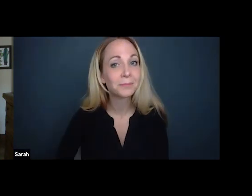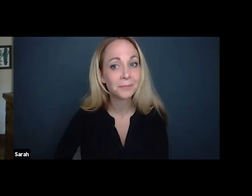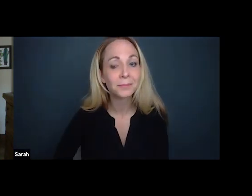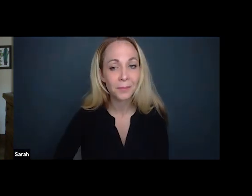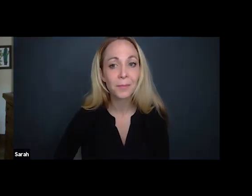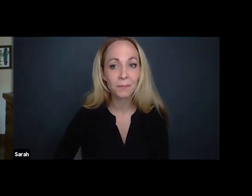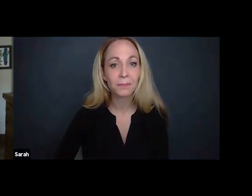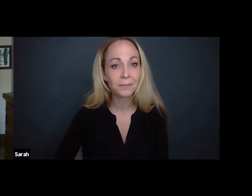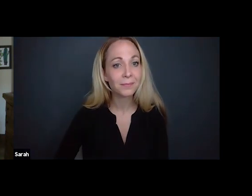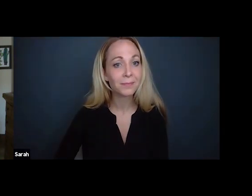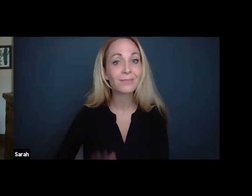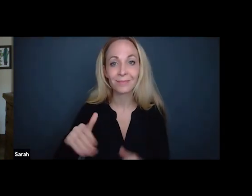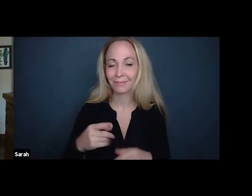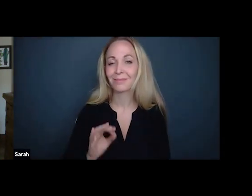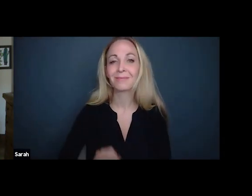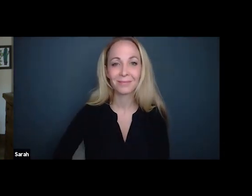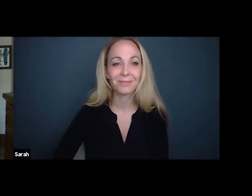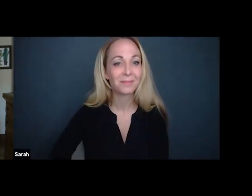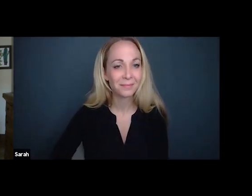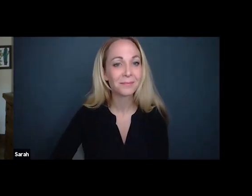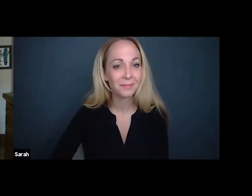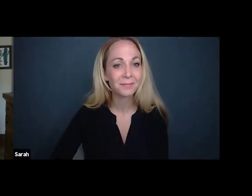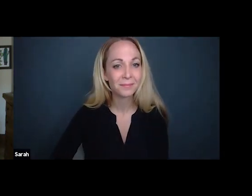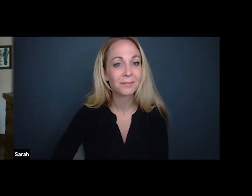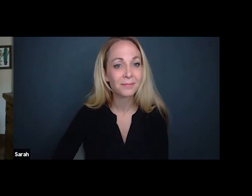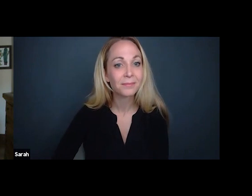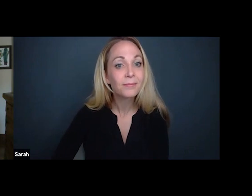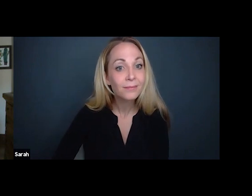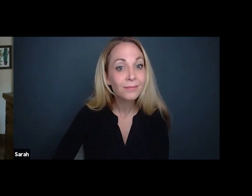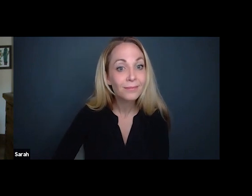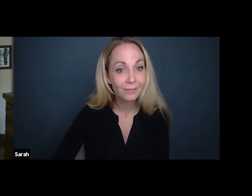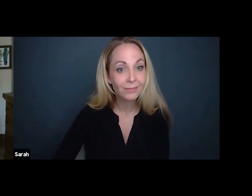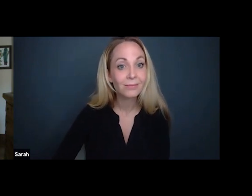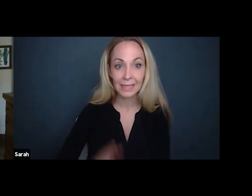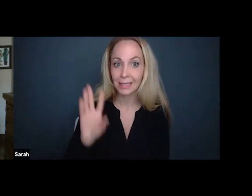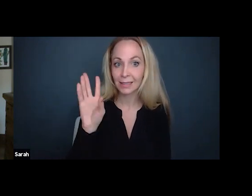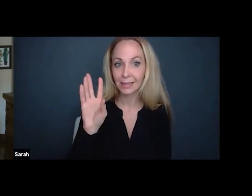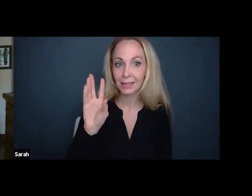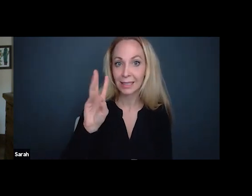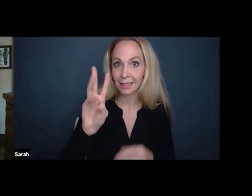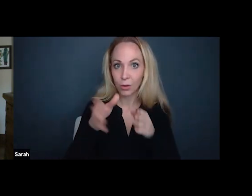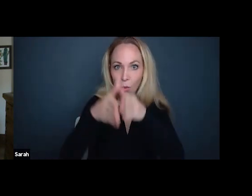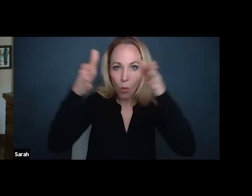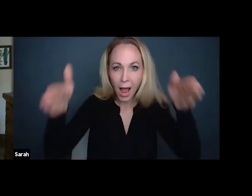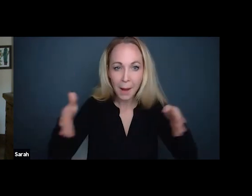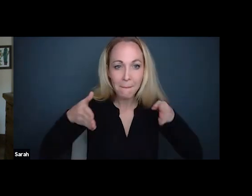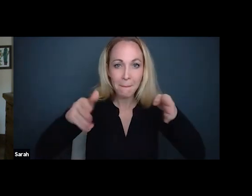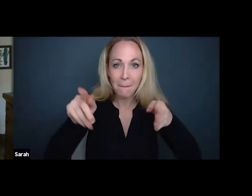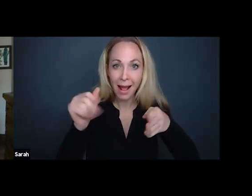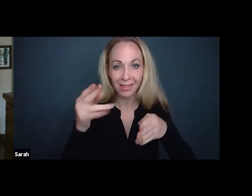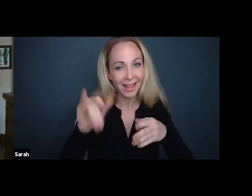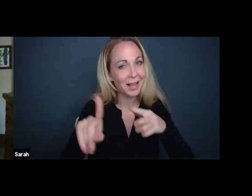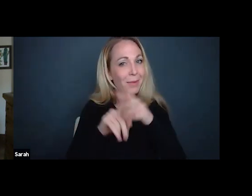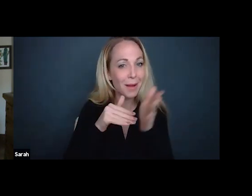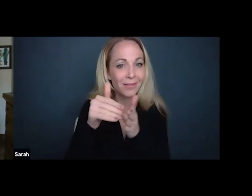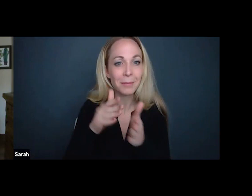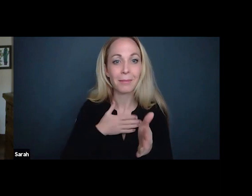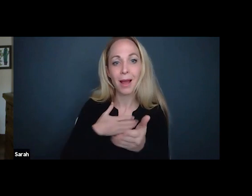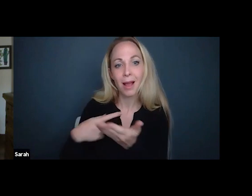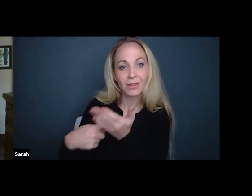The sixth is a Wider Pathway, which comes up often in my conversations with other disabled